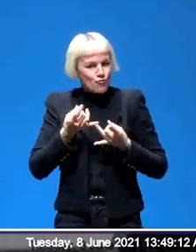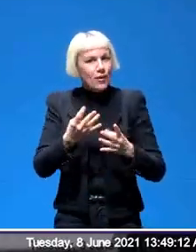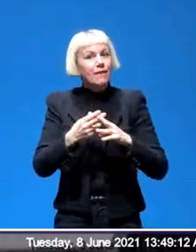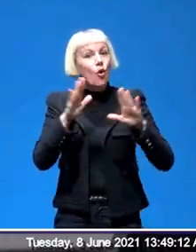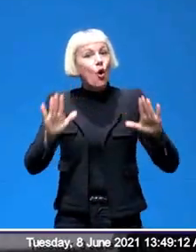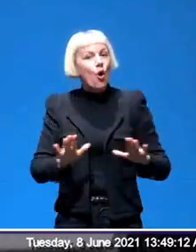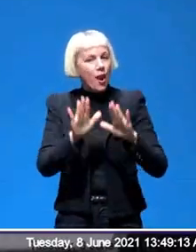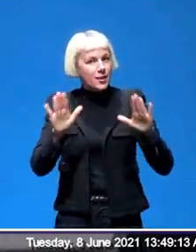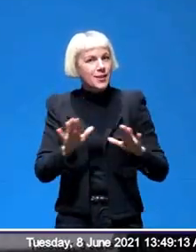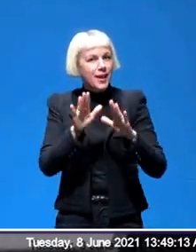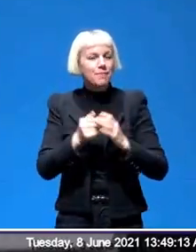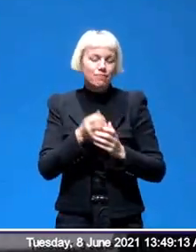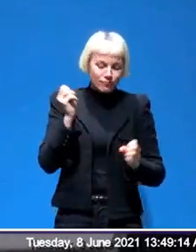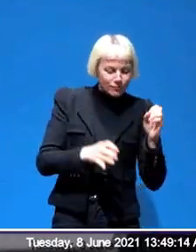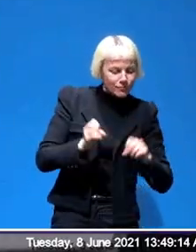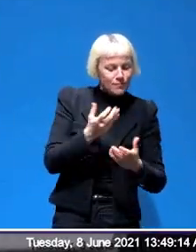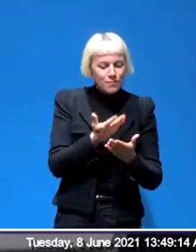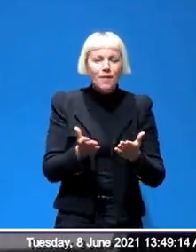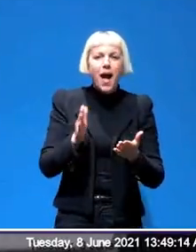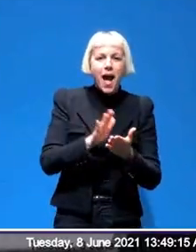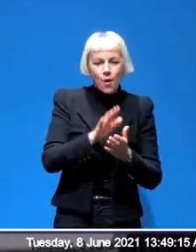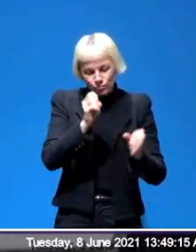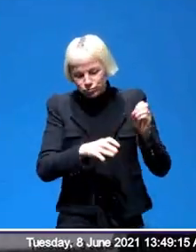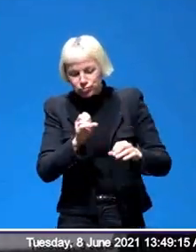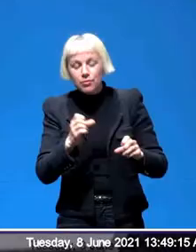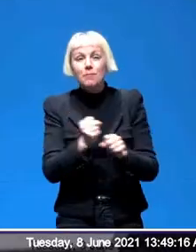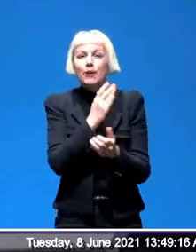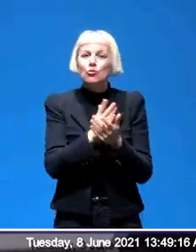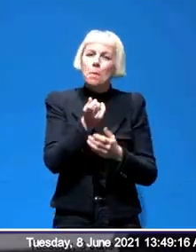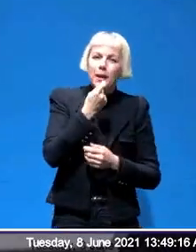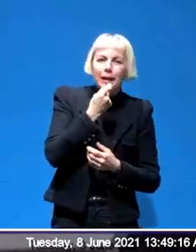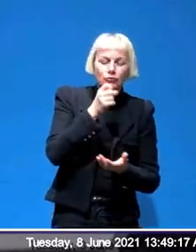his holiday bag and ensure he had his medication, et cetera.